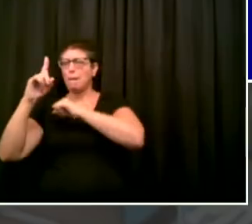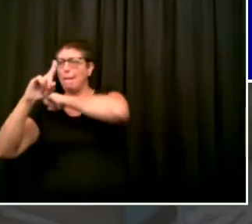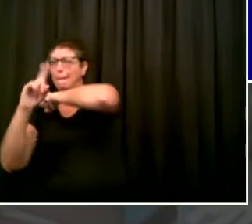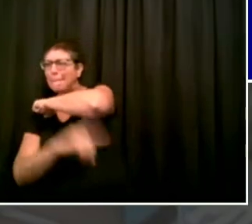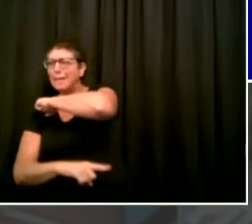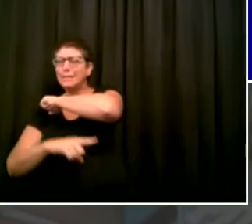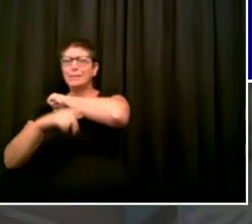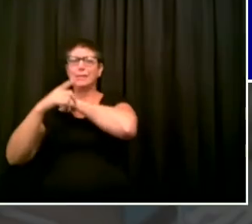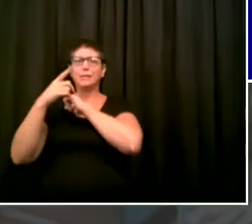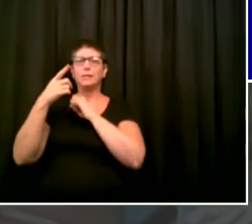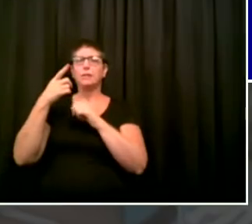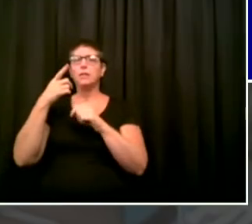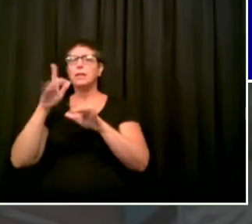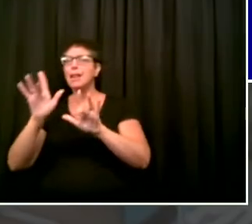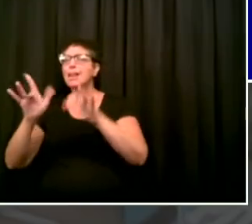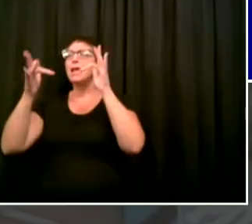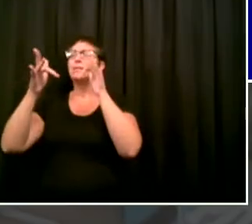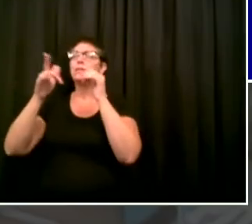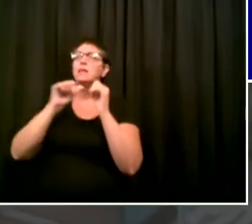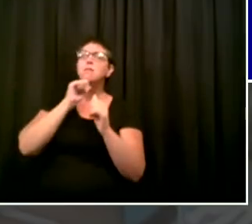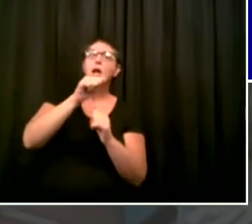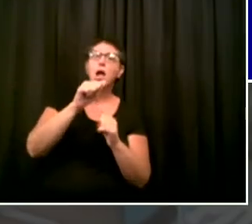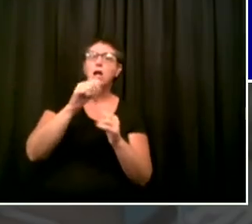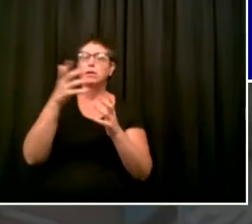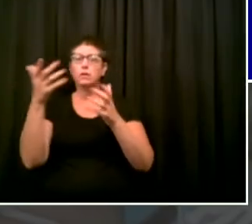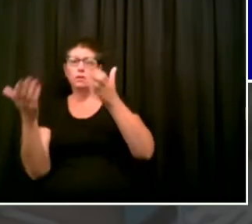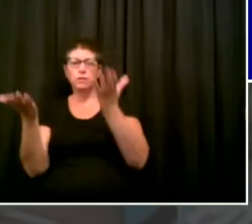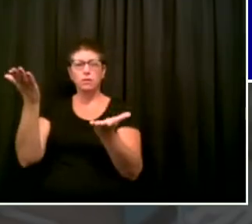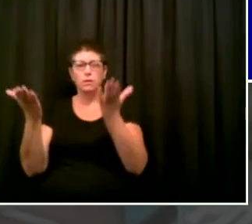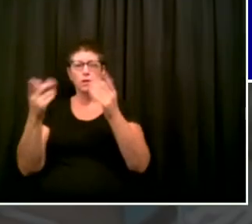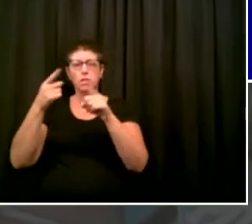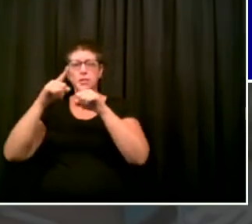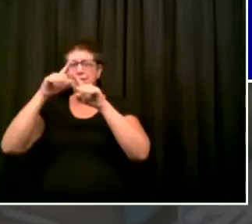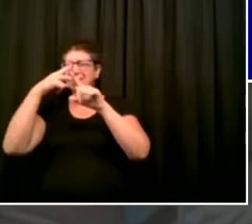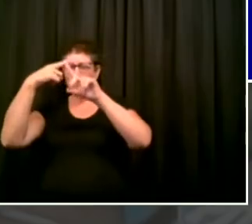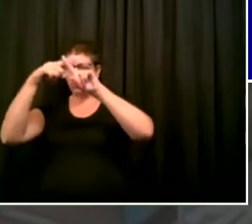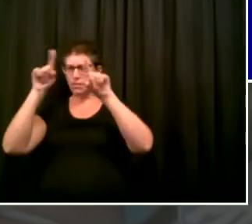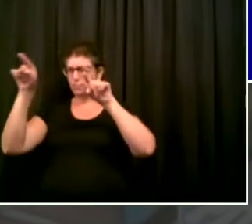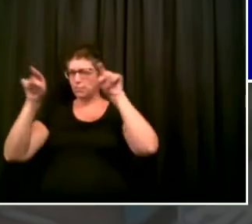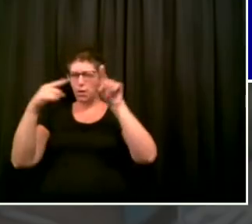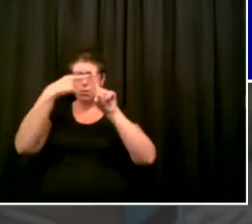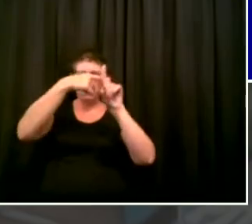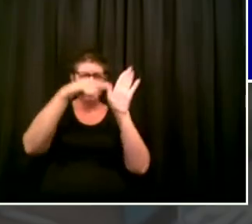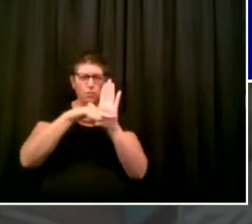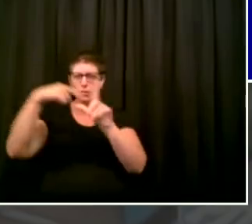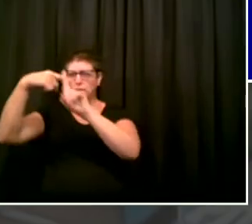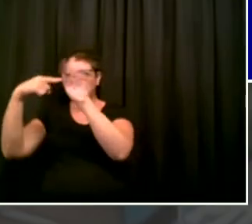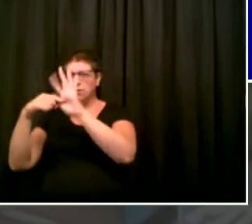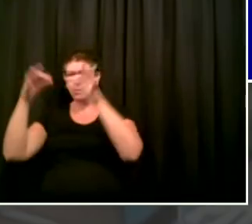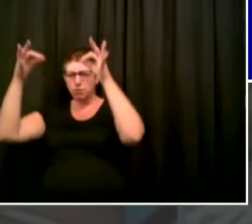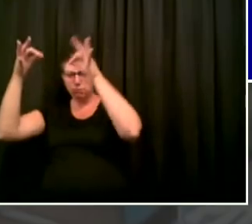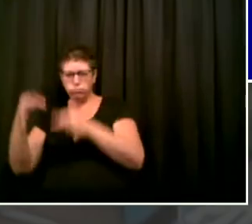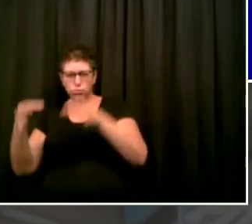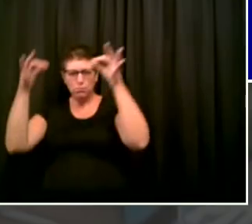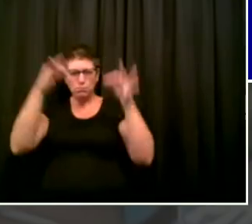DATA THAT WILL ALLOW CLEAR UNDERSTANDING OF HOW WE ARE APPROACHING SDICIPLINE.